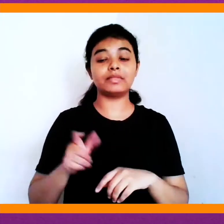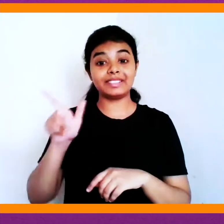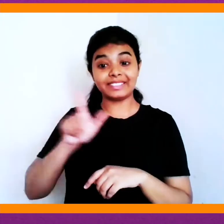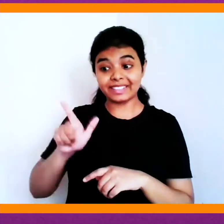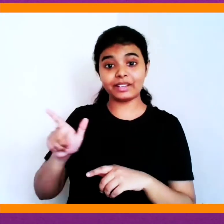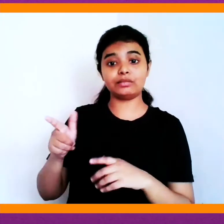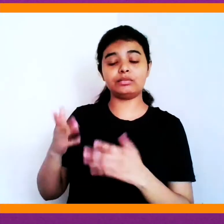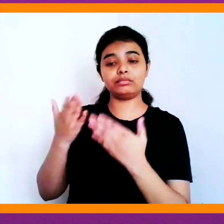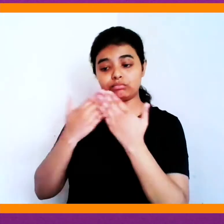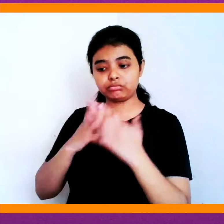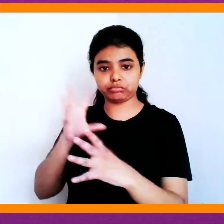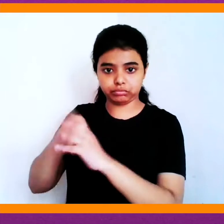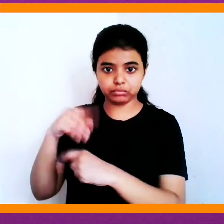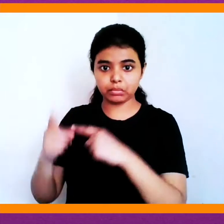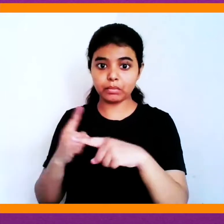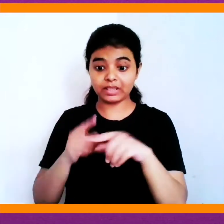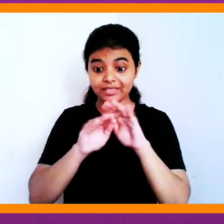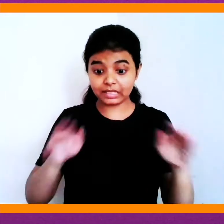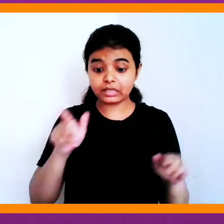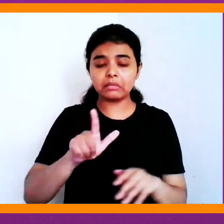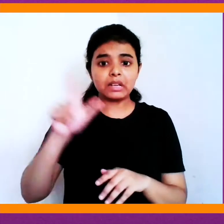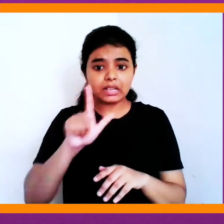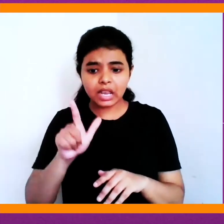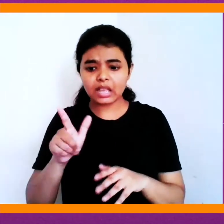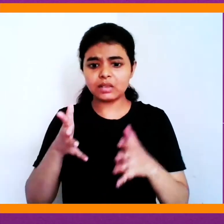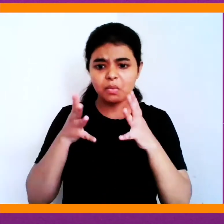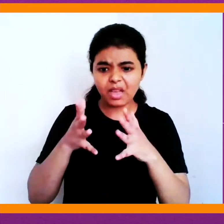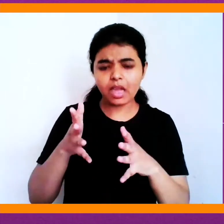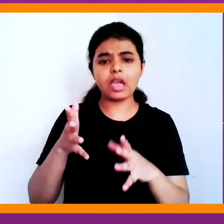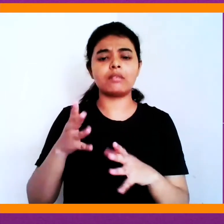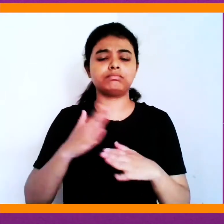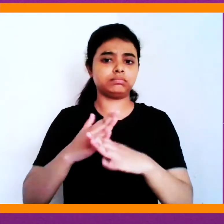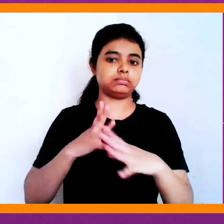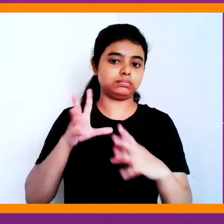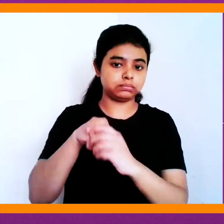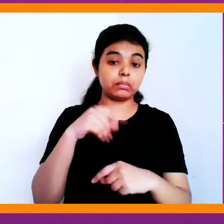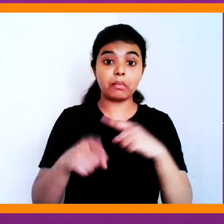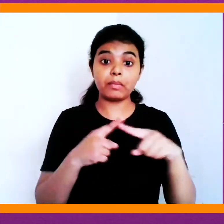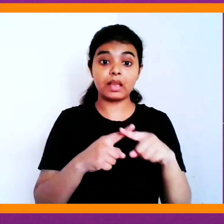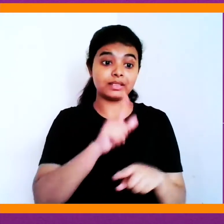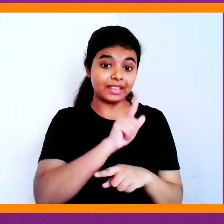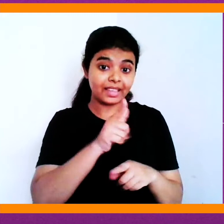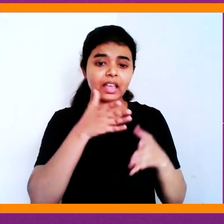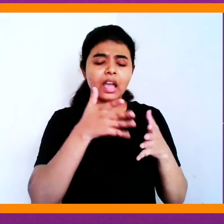sexual abuse and sexual violence today we're going to be discussing about menstrual cycles or periods